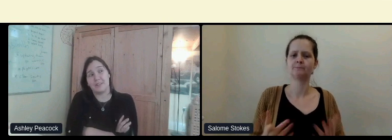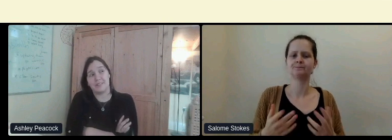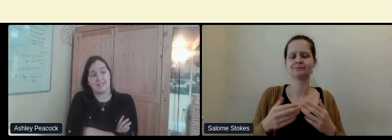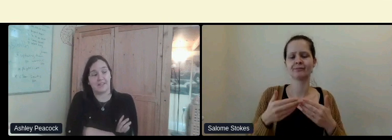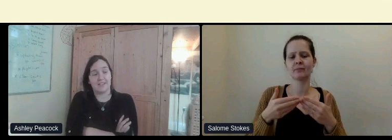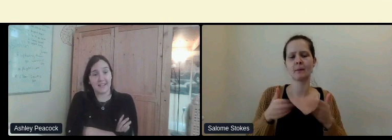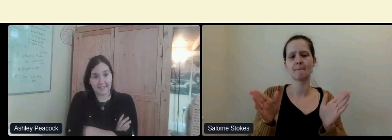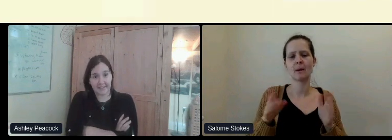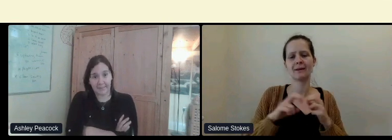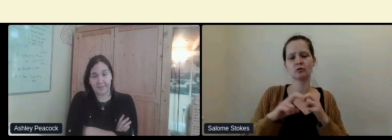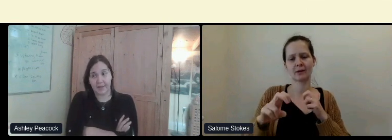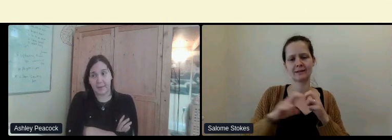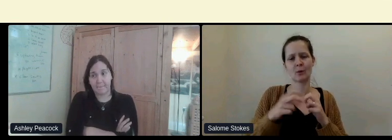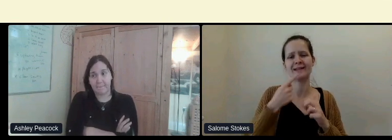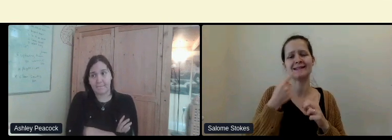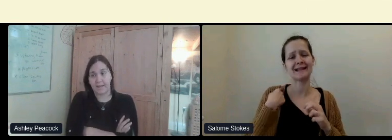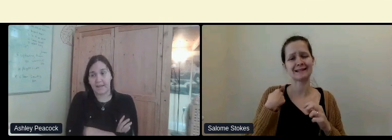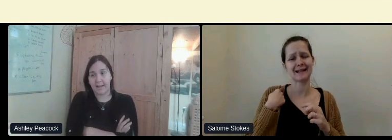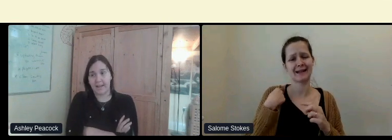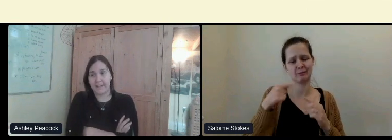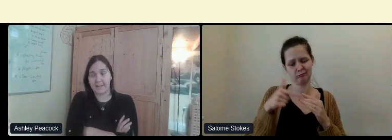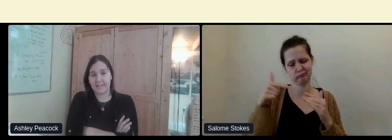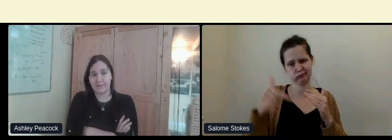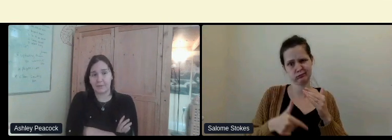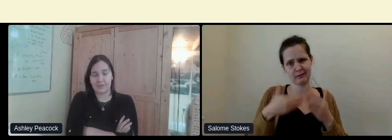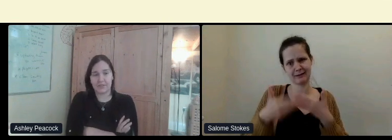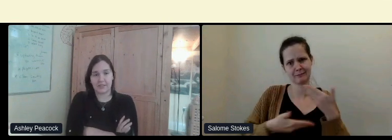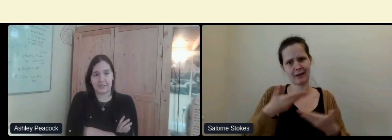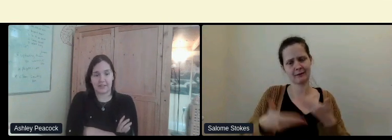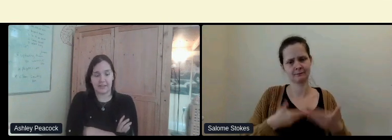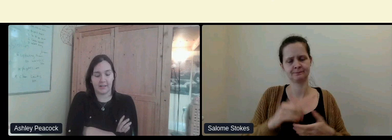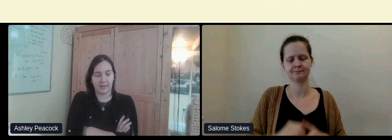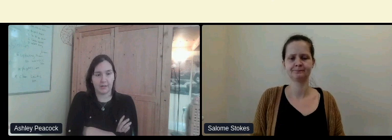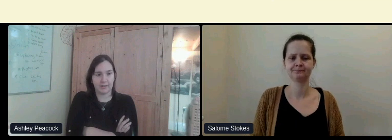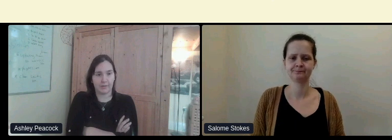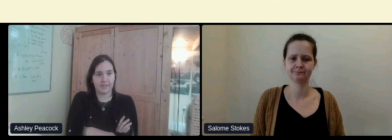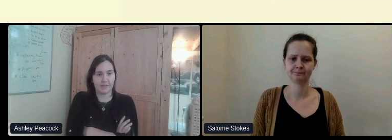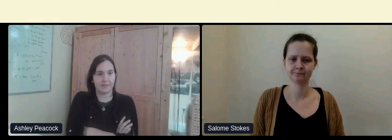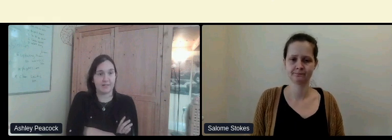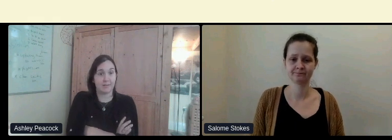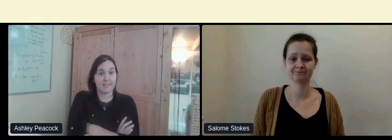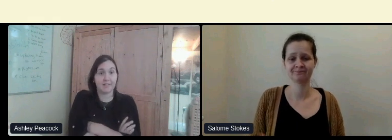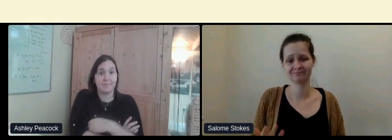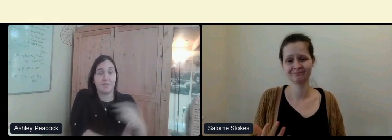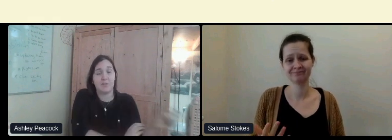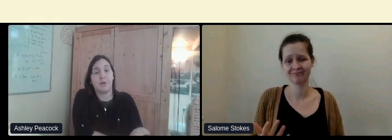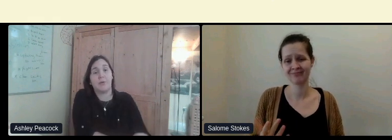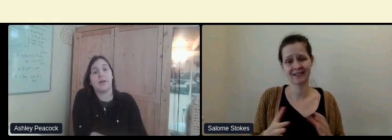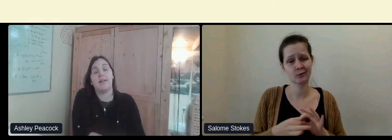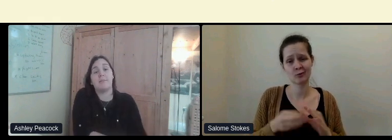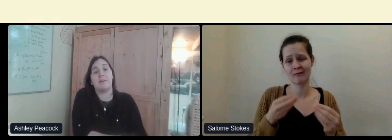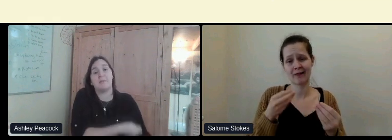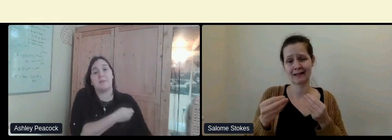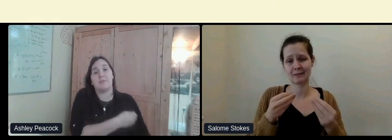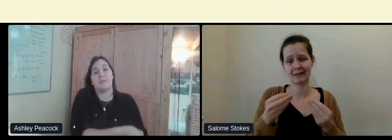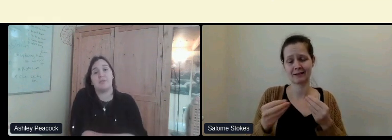we discussed yesterday and fortunately a lot of it comes down to flexibility. So enabling people to